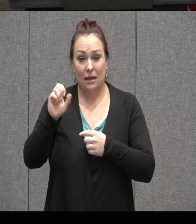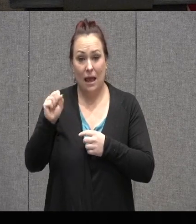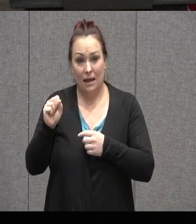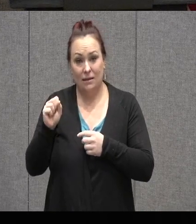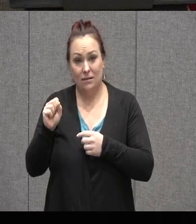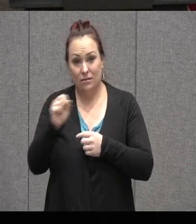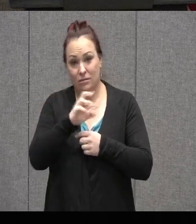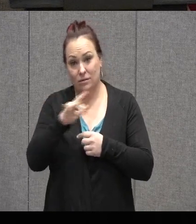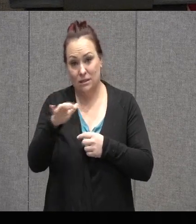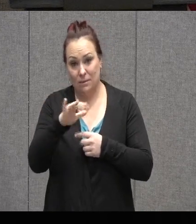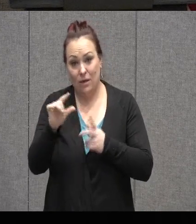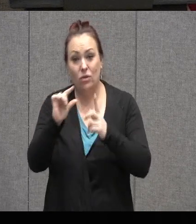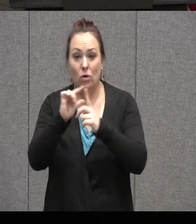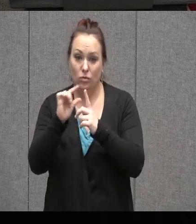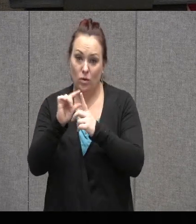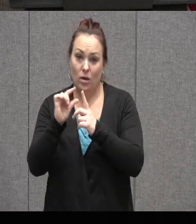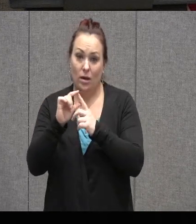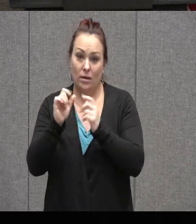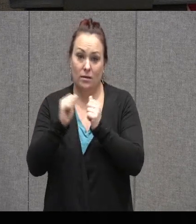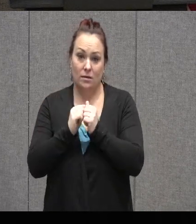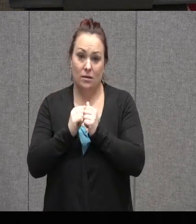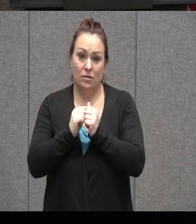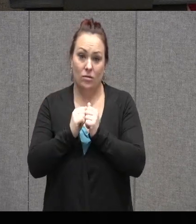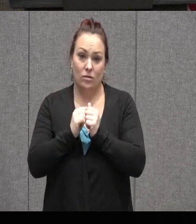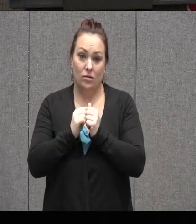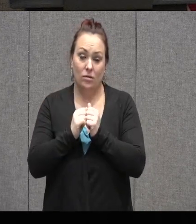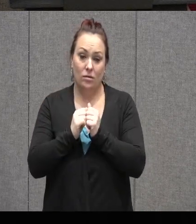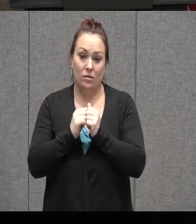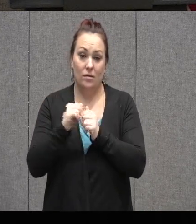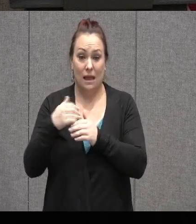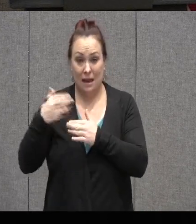we spell those words that end with s,